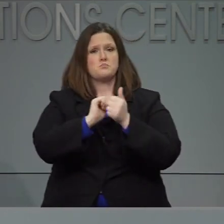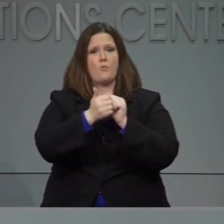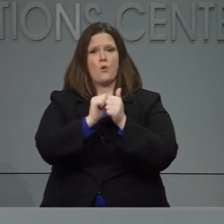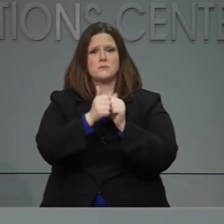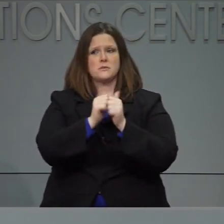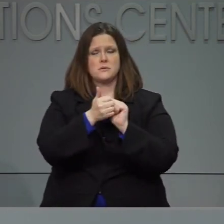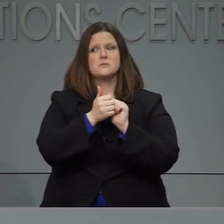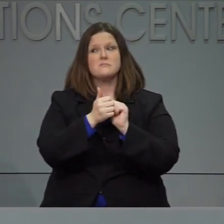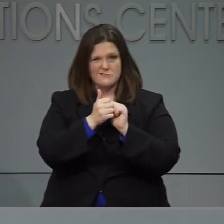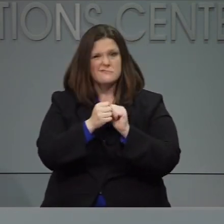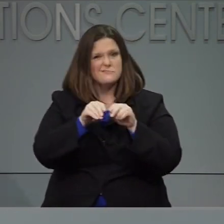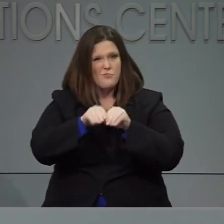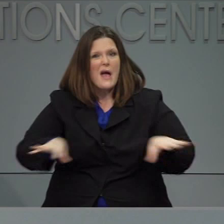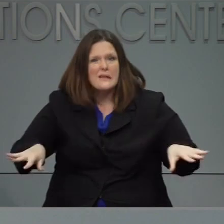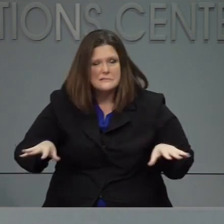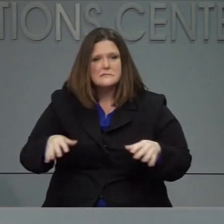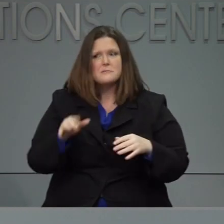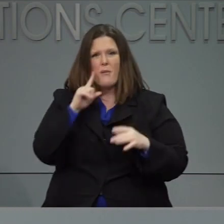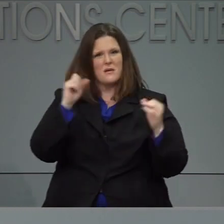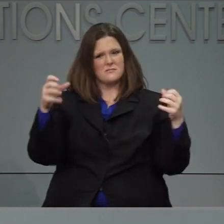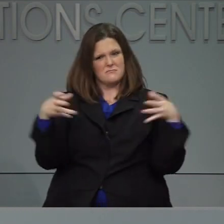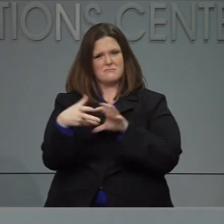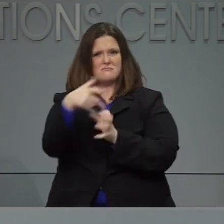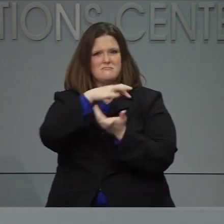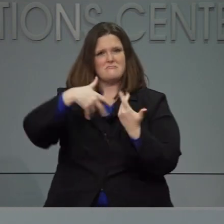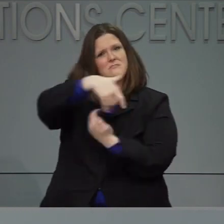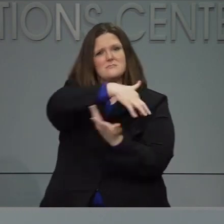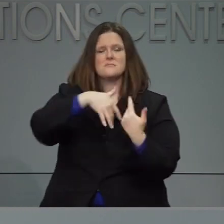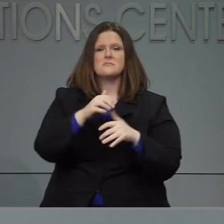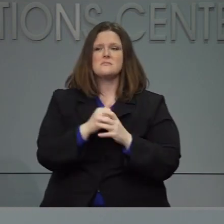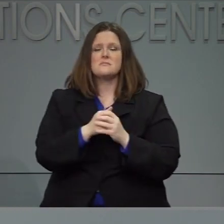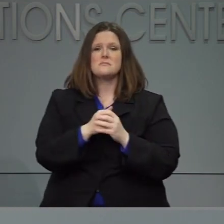TEAMS. SO WHAT THAT SHOWS US IS THAT LOOK OFF CAMPUS IN